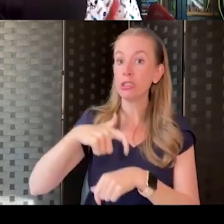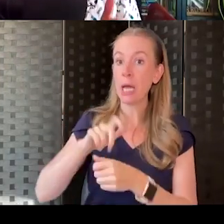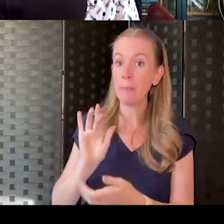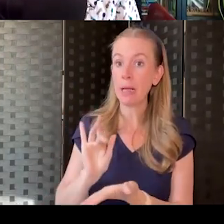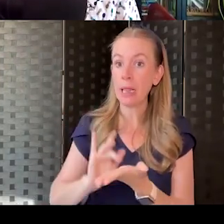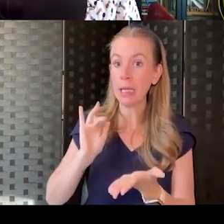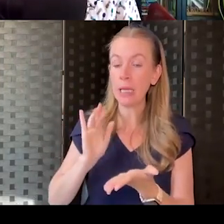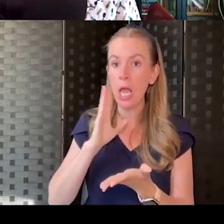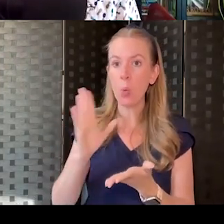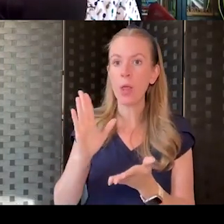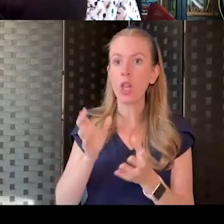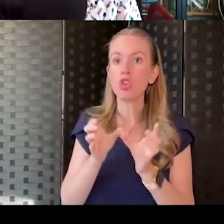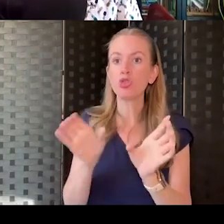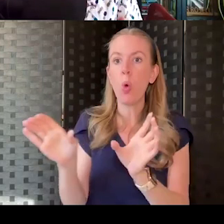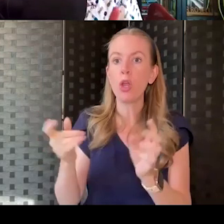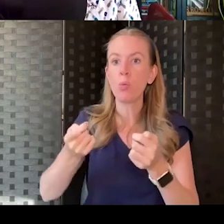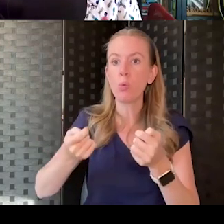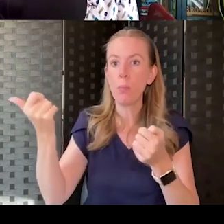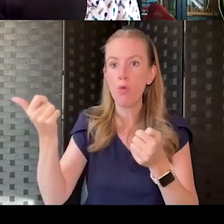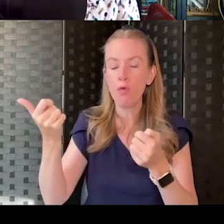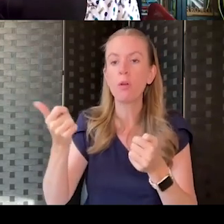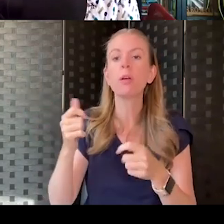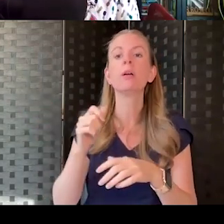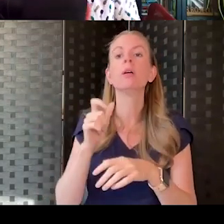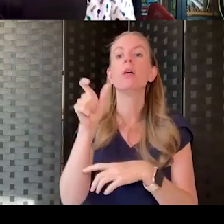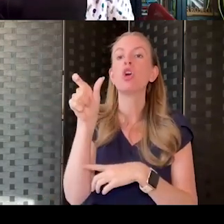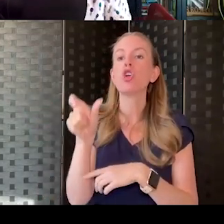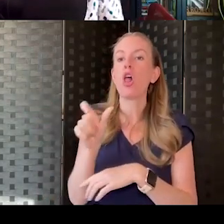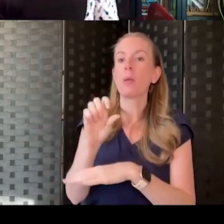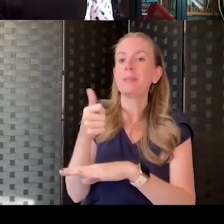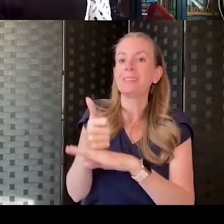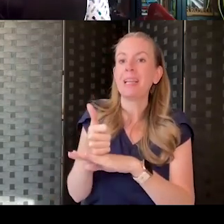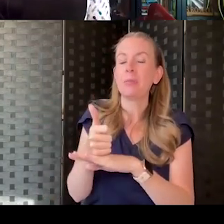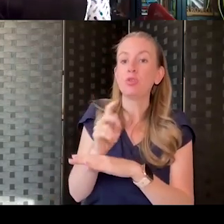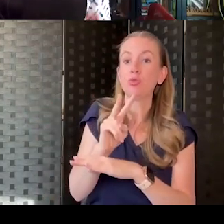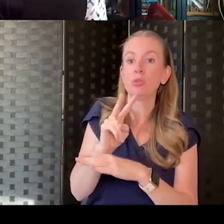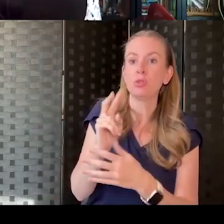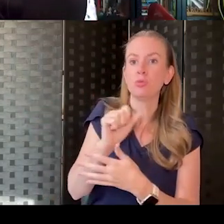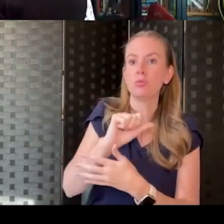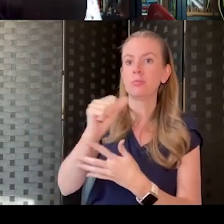it removes sorting for that column and sets the column that was second in priority to be first.